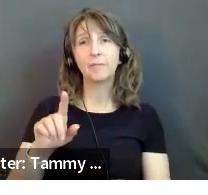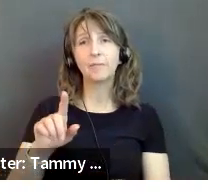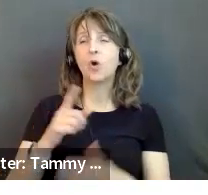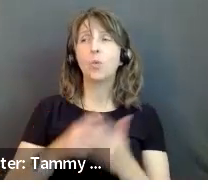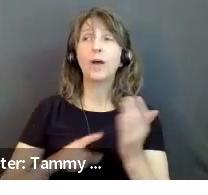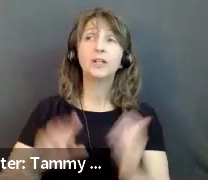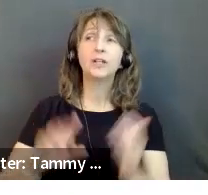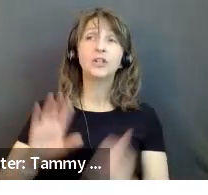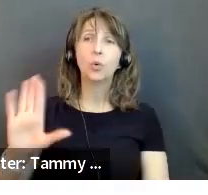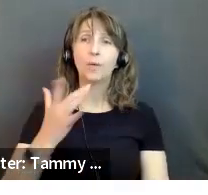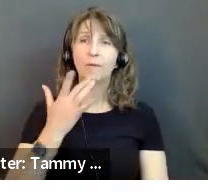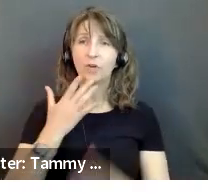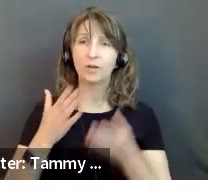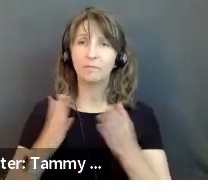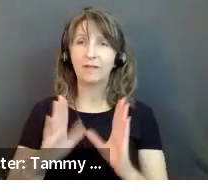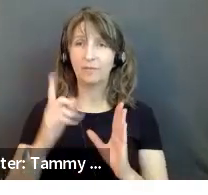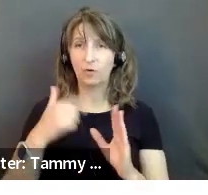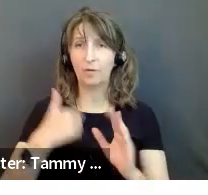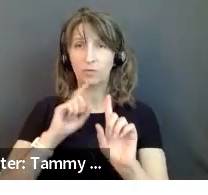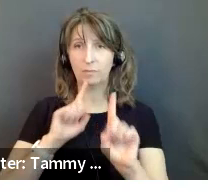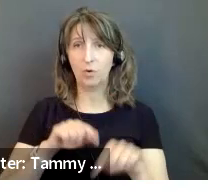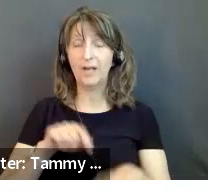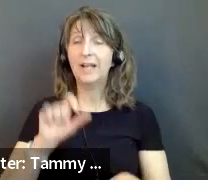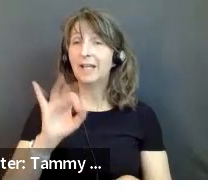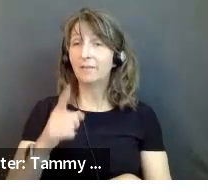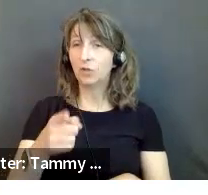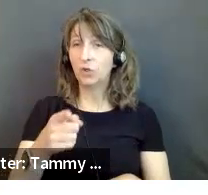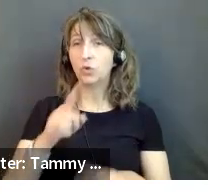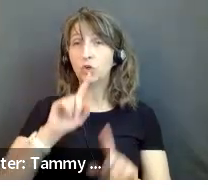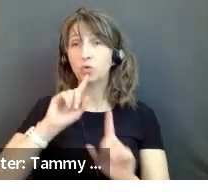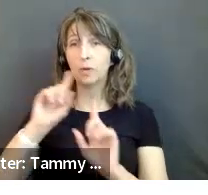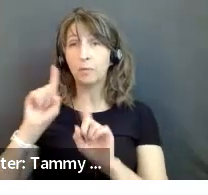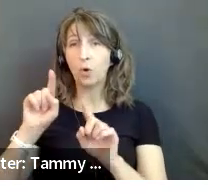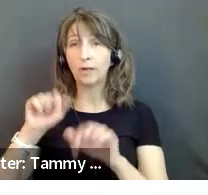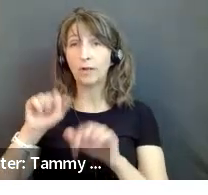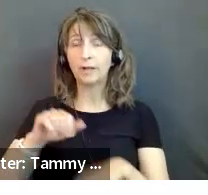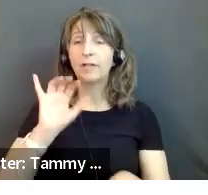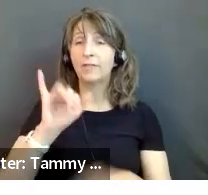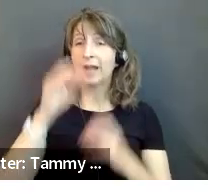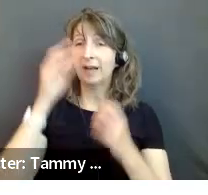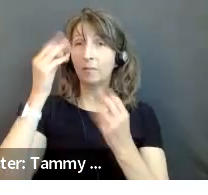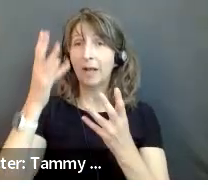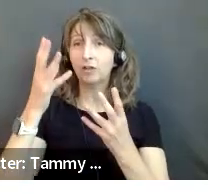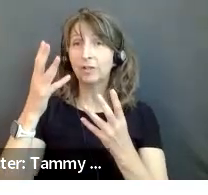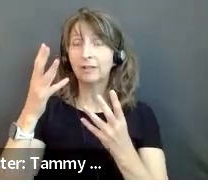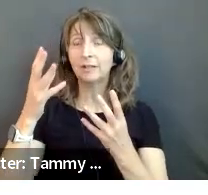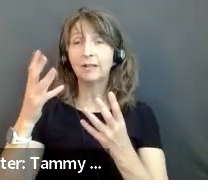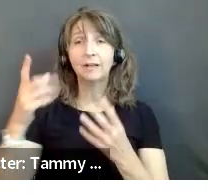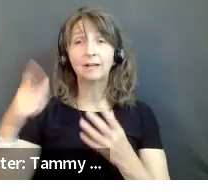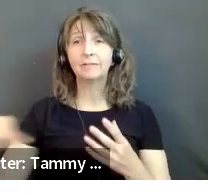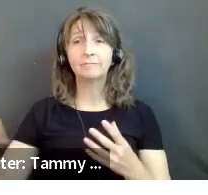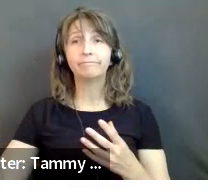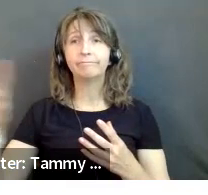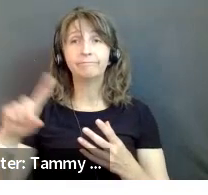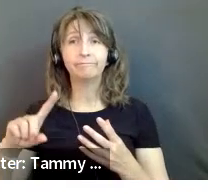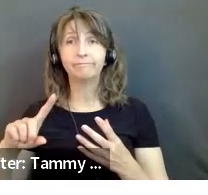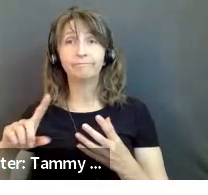Because again, if you are reporting and that information is not being handled, then We have an issue, okay?